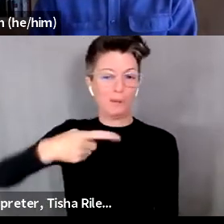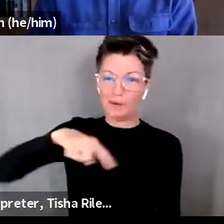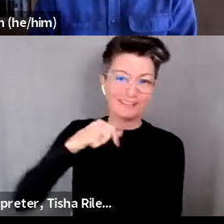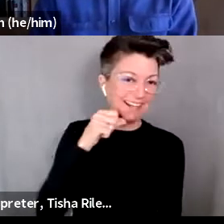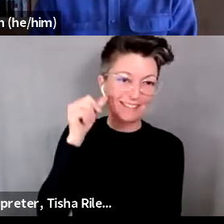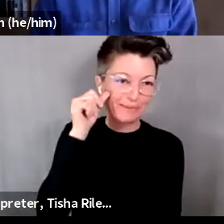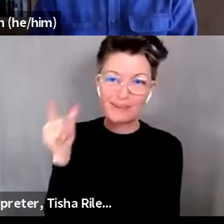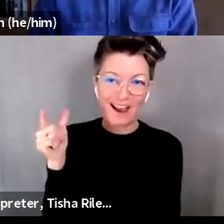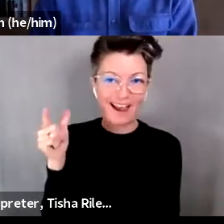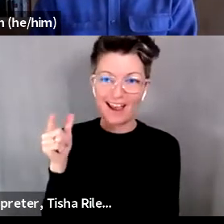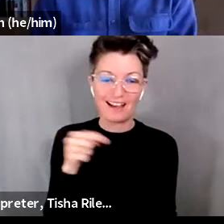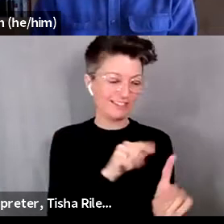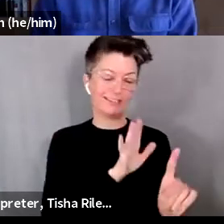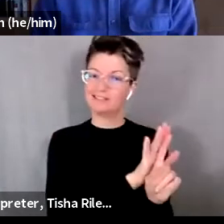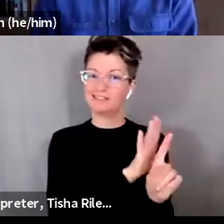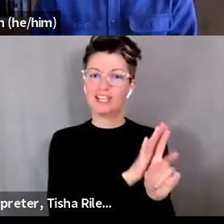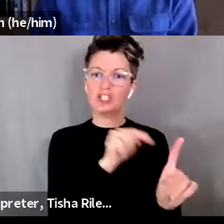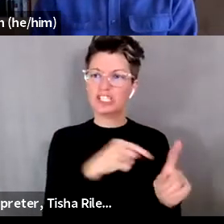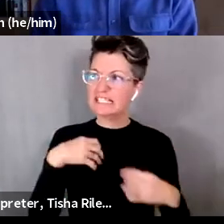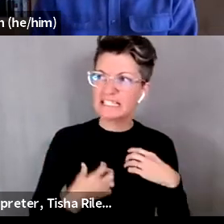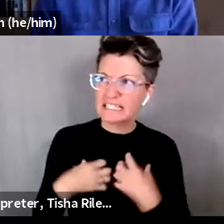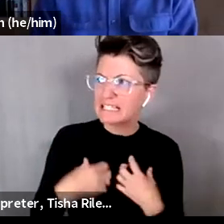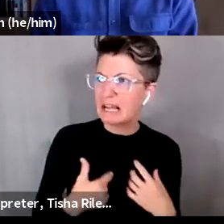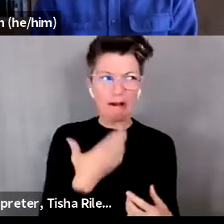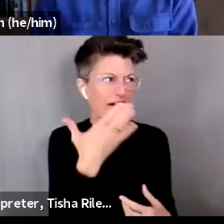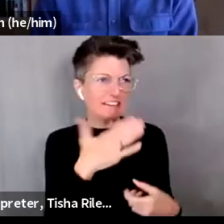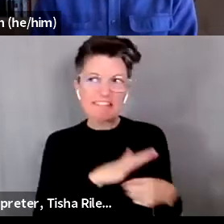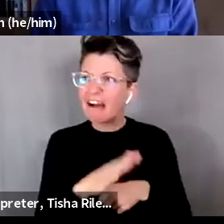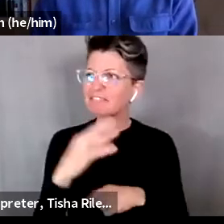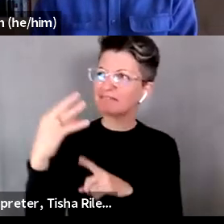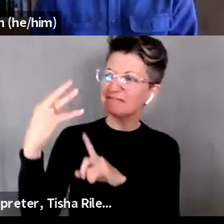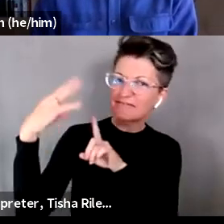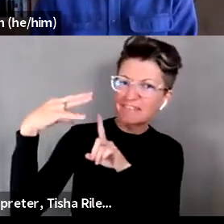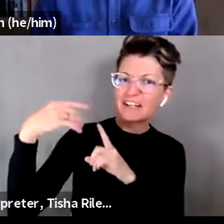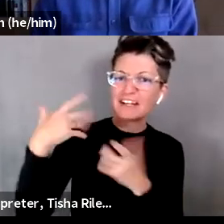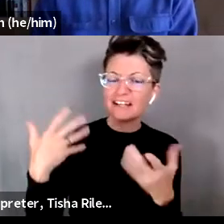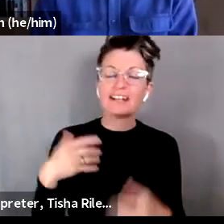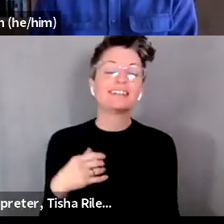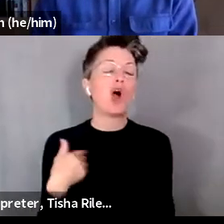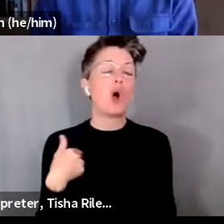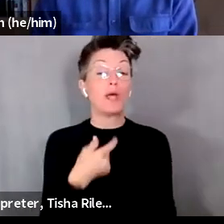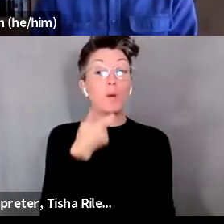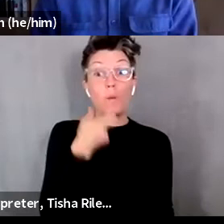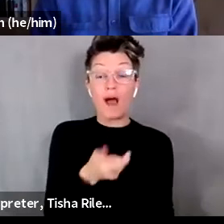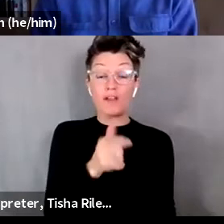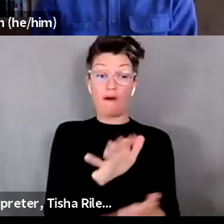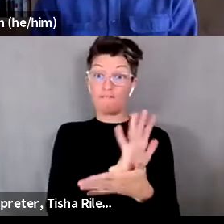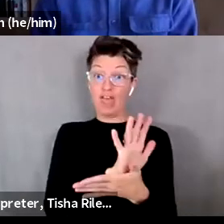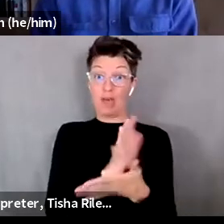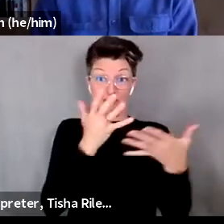but, you know, that was something she grappled with, but as we watched the footage, I think it became apparent to all of us, or at least to me, it feels like she knew exactly